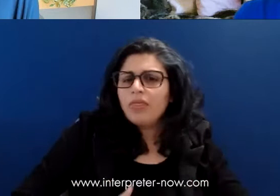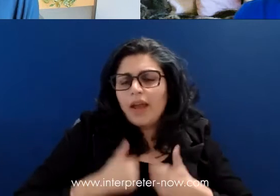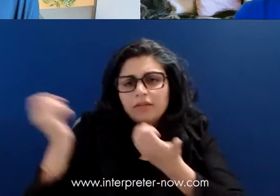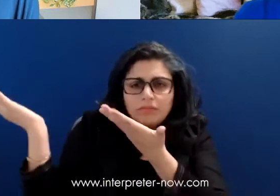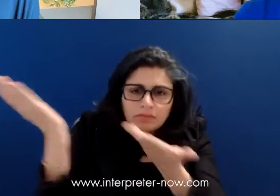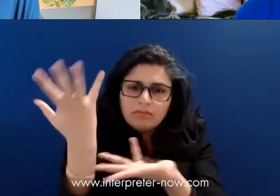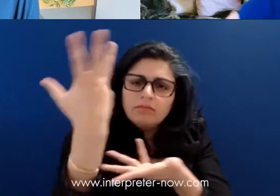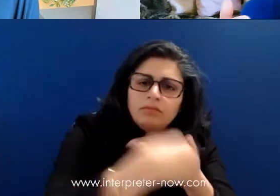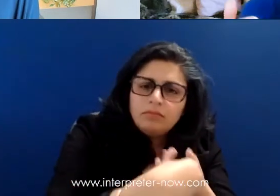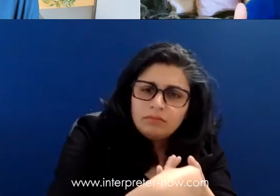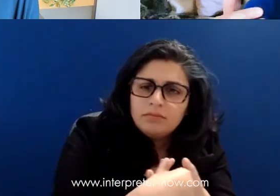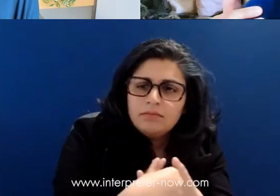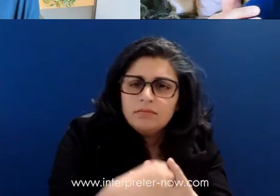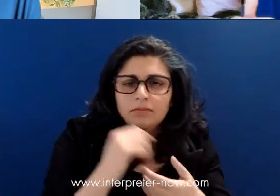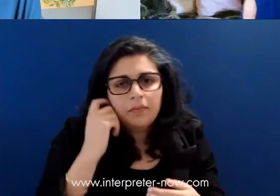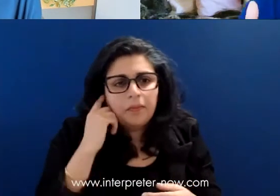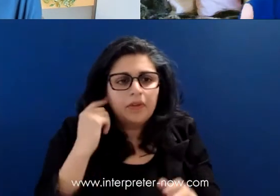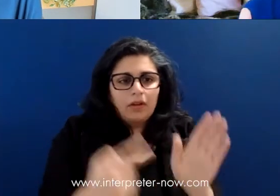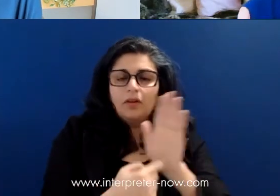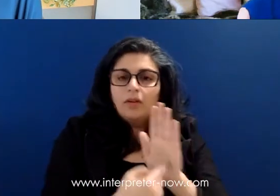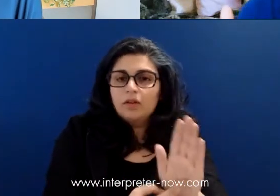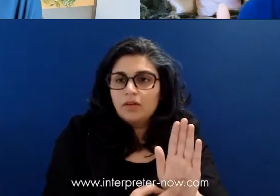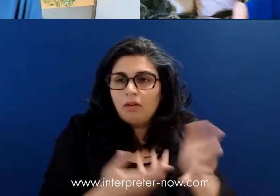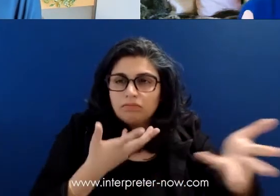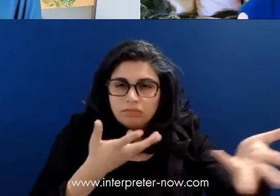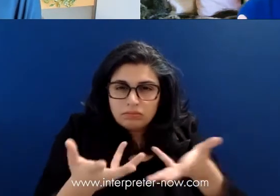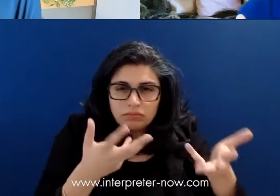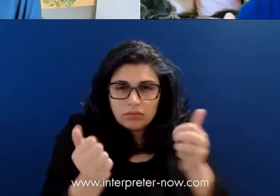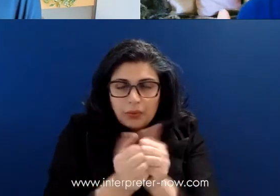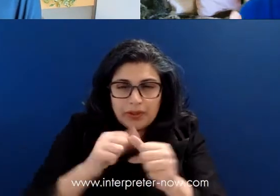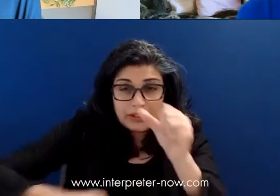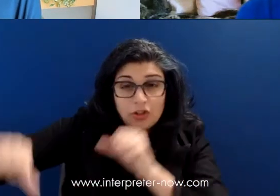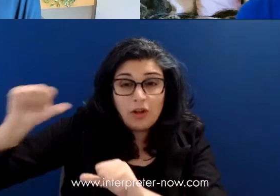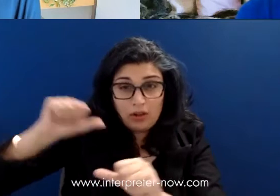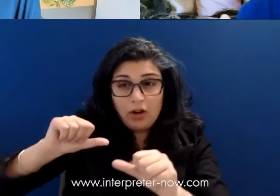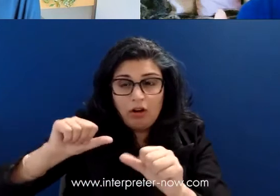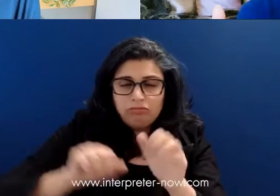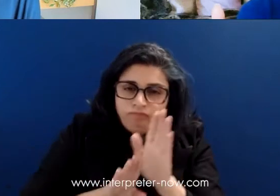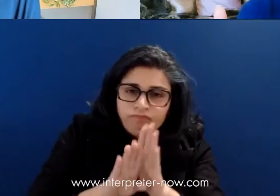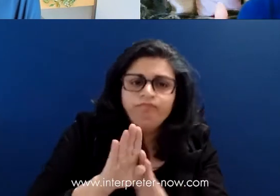Those are the places where we then are going to be interacting with each other, connecting with each other, and building relationships.